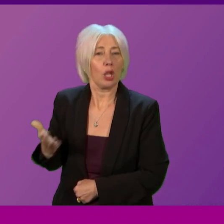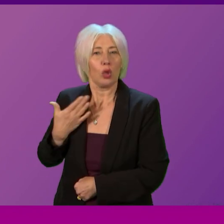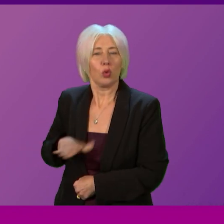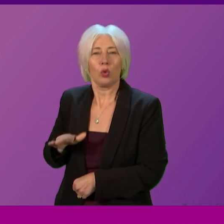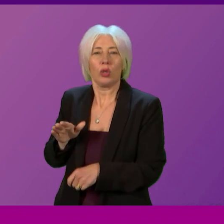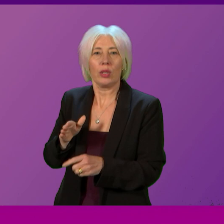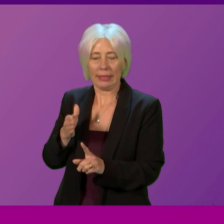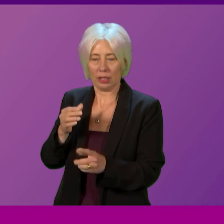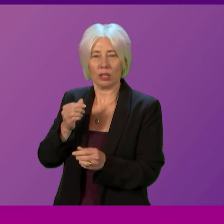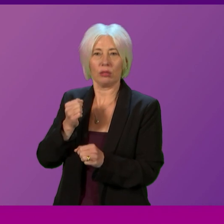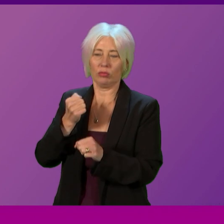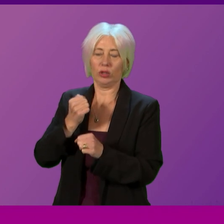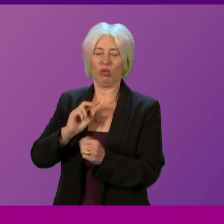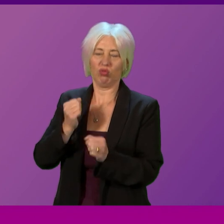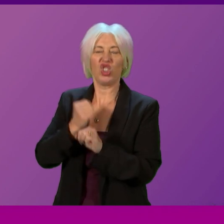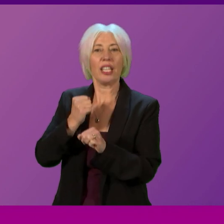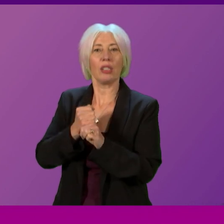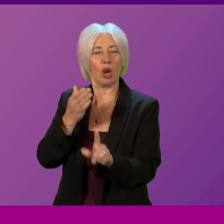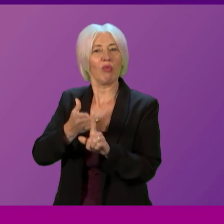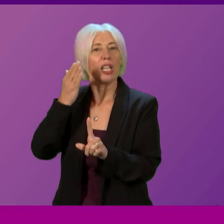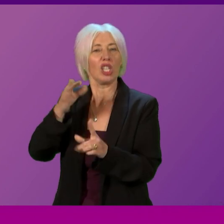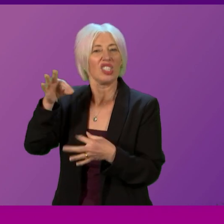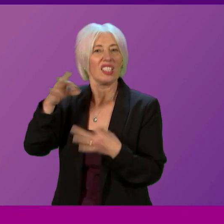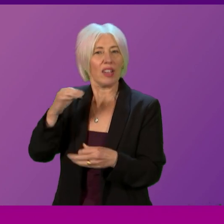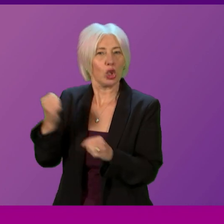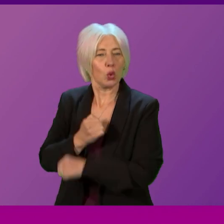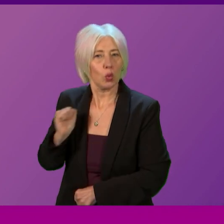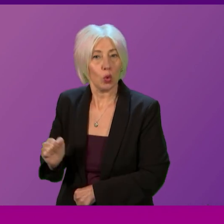certificate to do that. Let us focus on the problem.